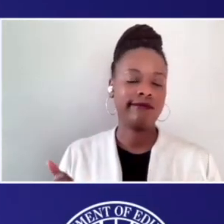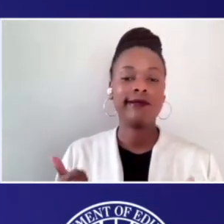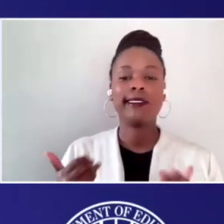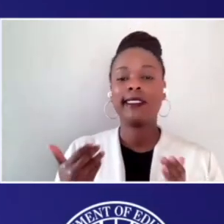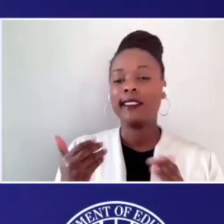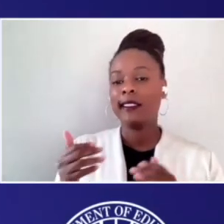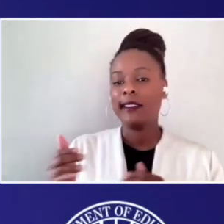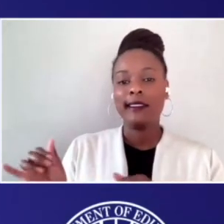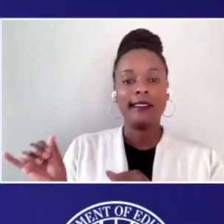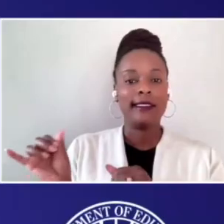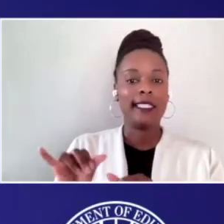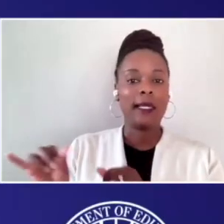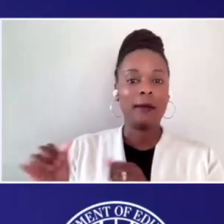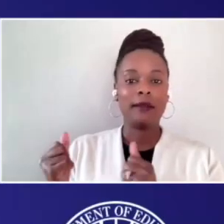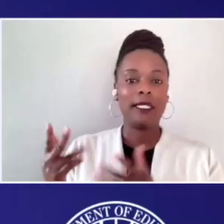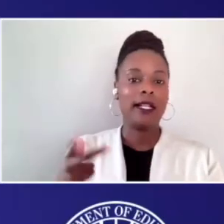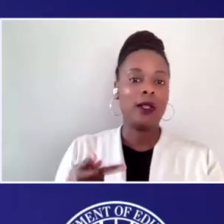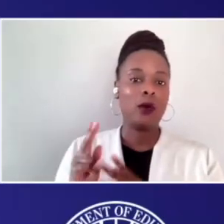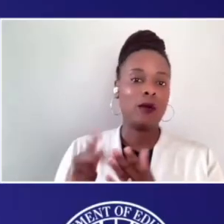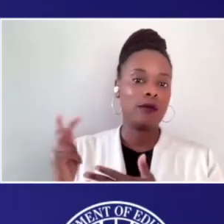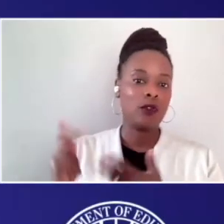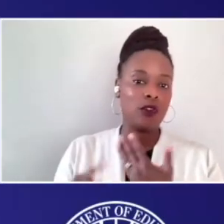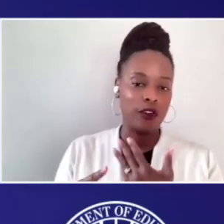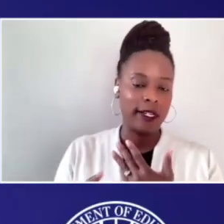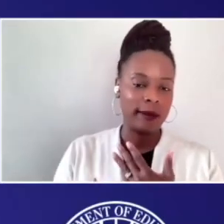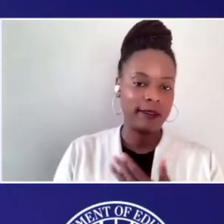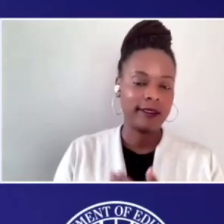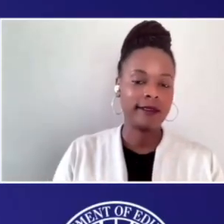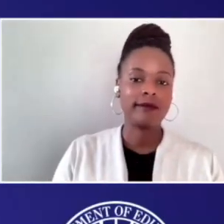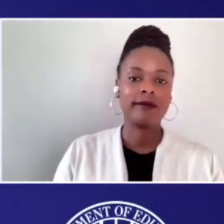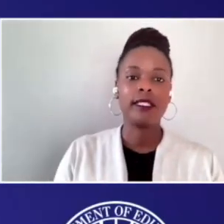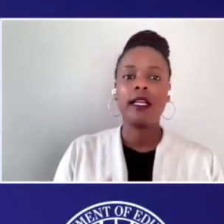This was not a loan program under the Higher Education Act. This is a loan program --